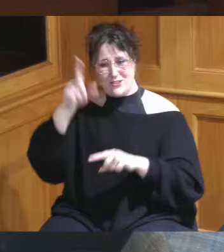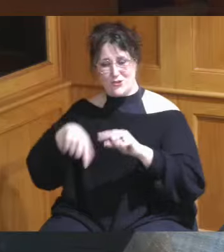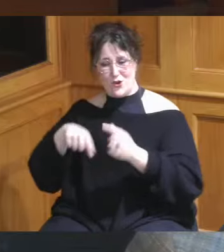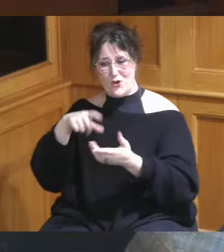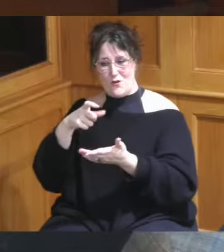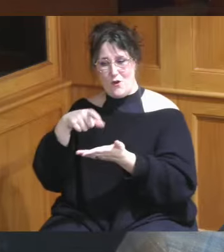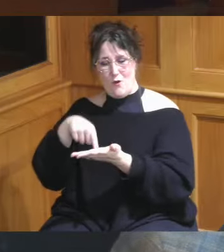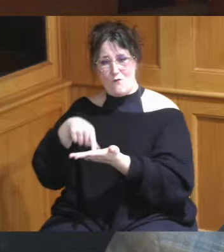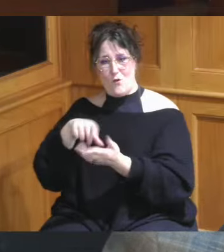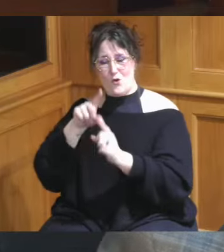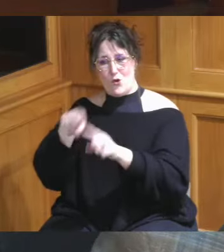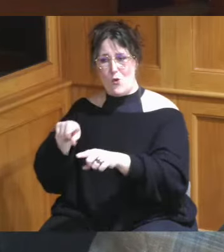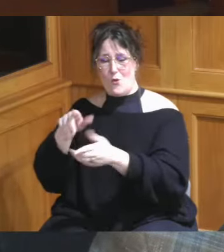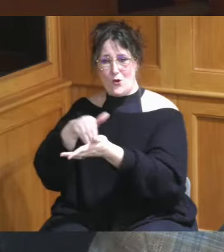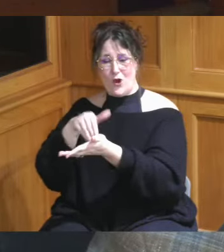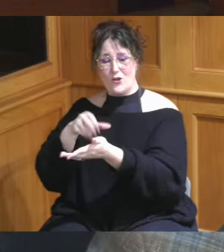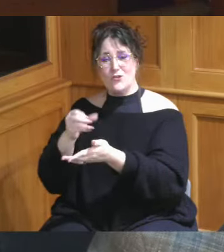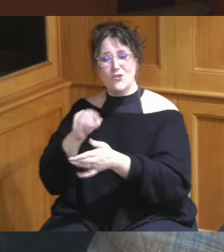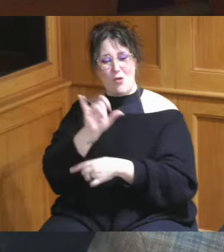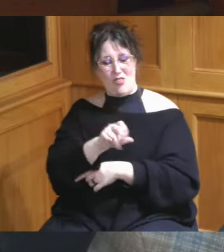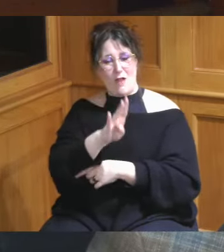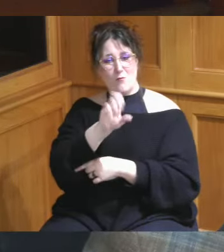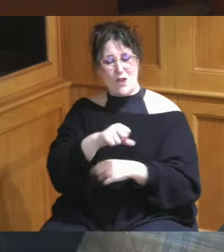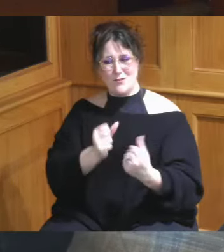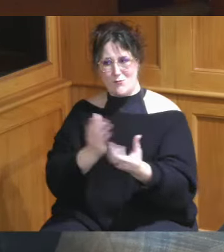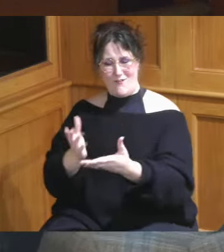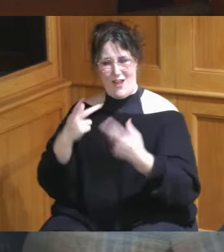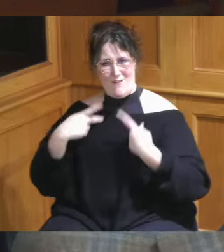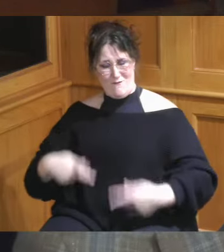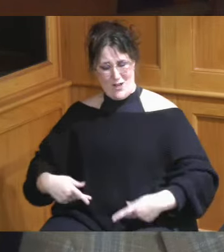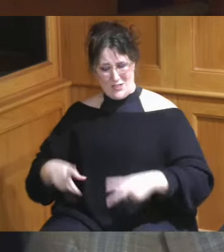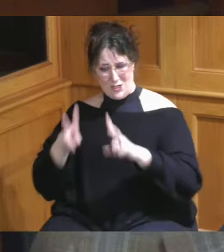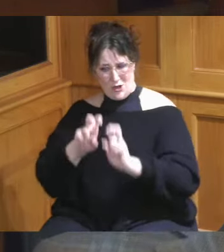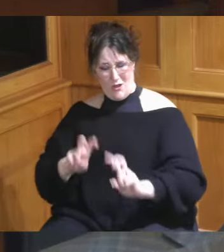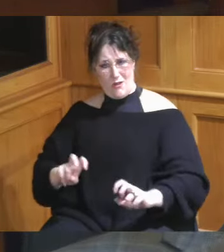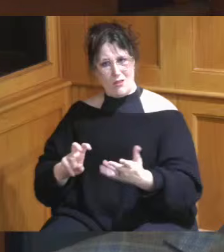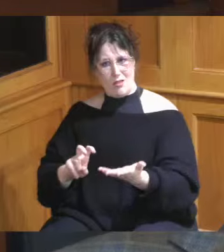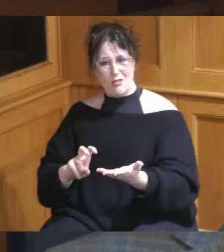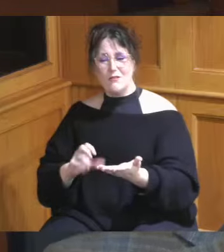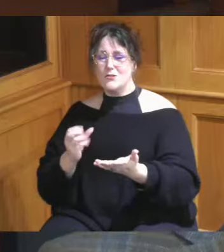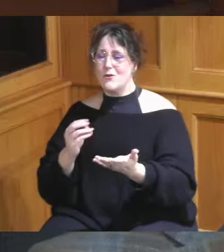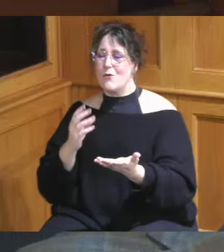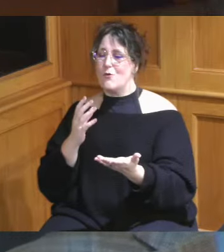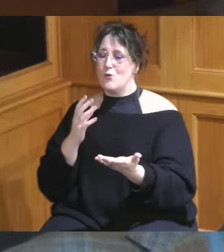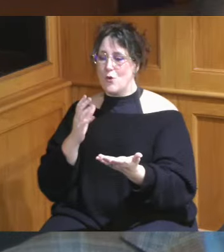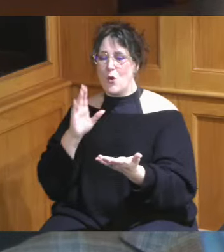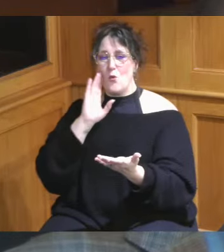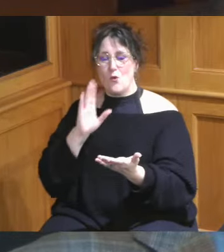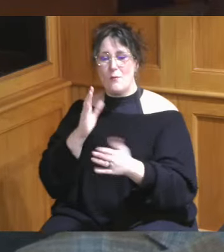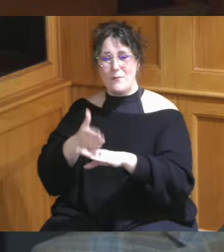So, we're just happy to hear about it and we're going to do a much better job in being able to